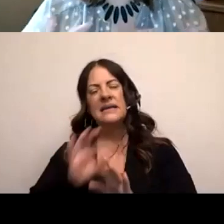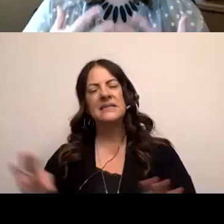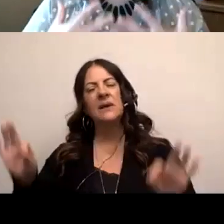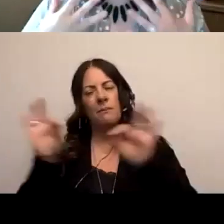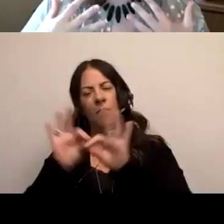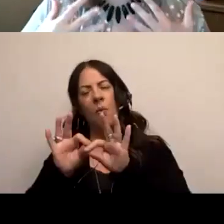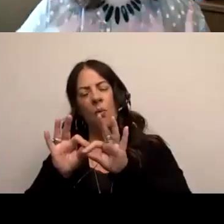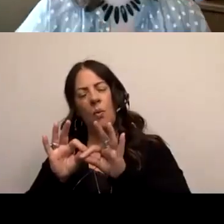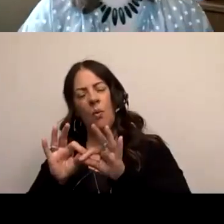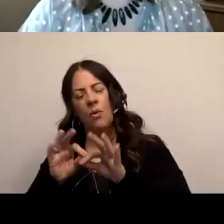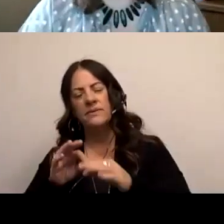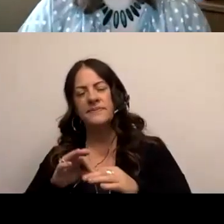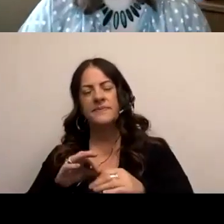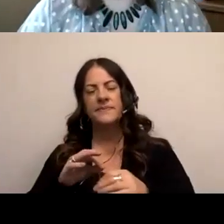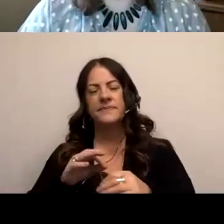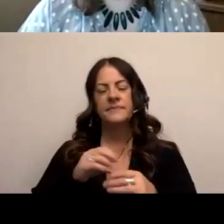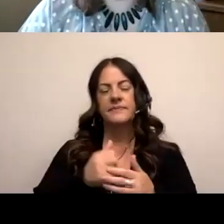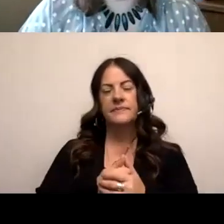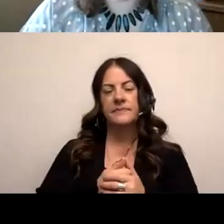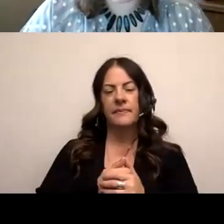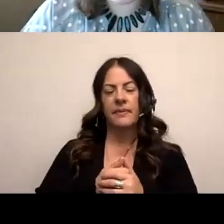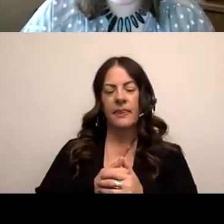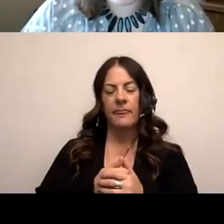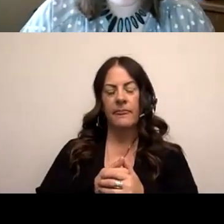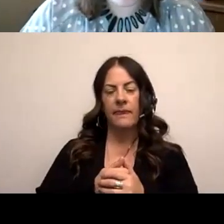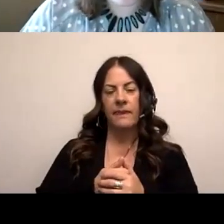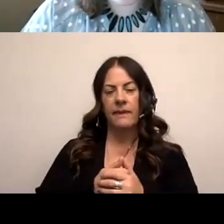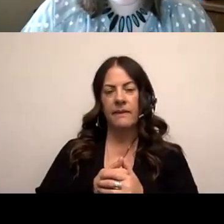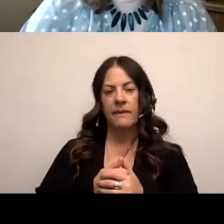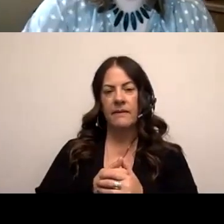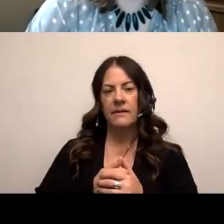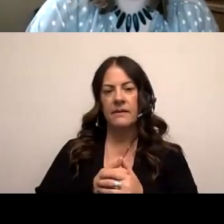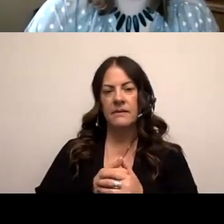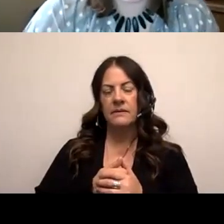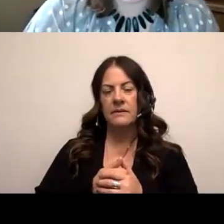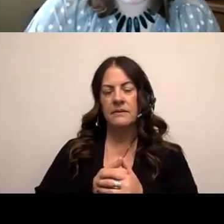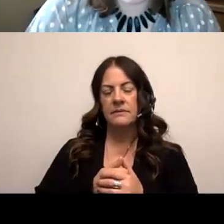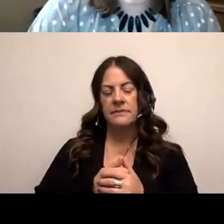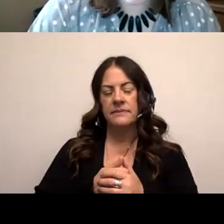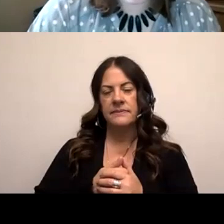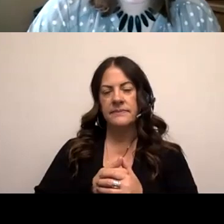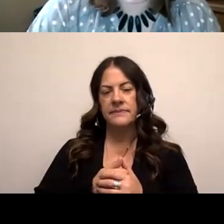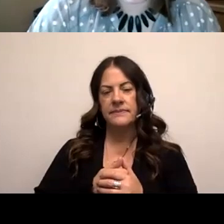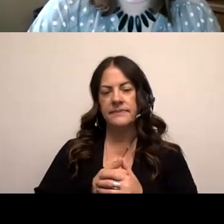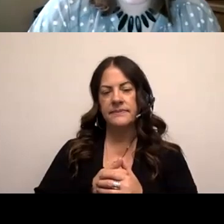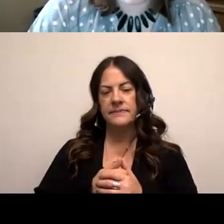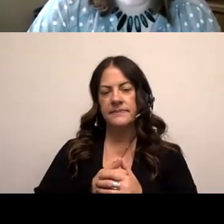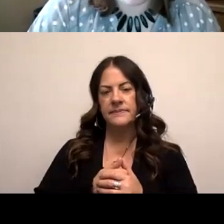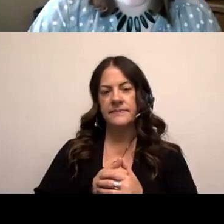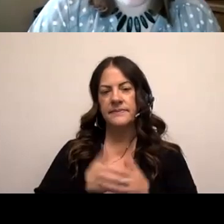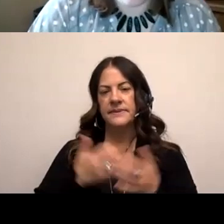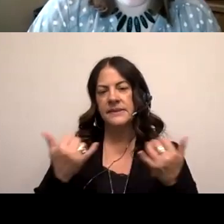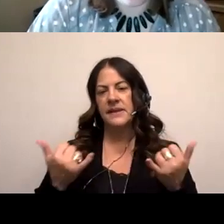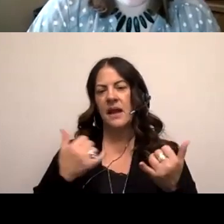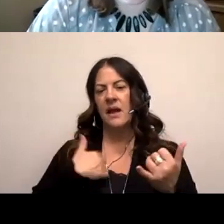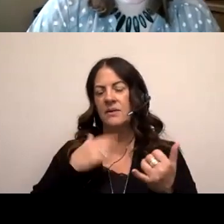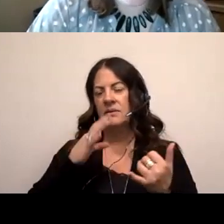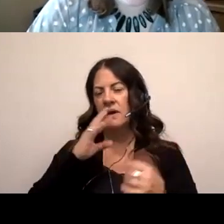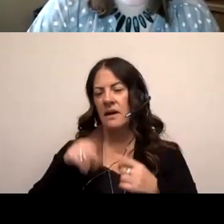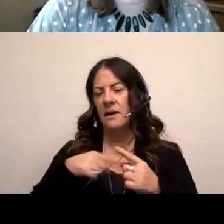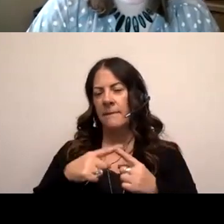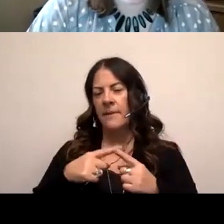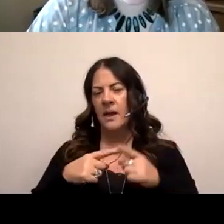THIS PROTECTION FOR OUR KIDS. ONE OF THE THINGS WE'RE GOING TO TALK ABOUT IS STAYING CONNECTED.